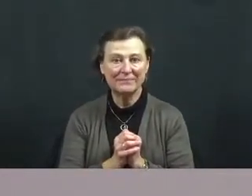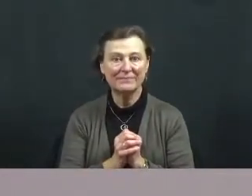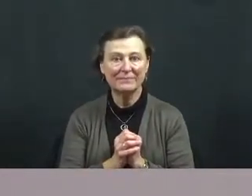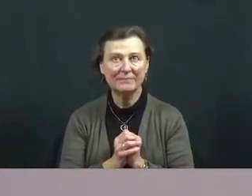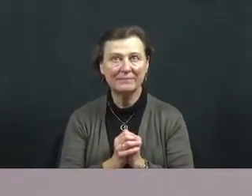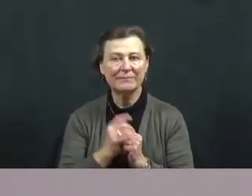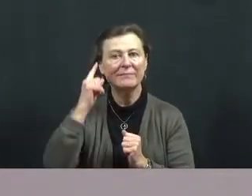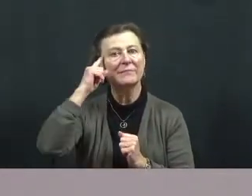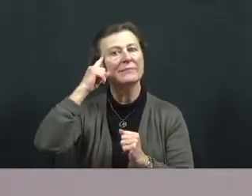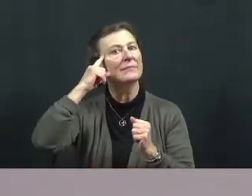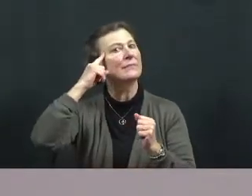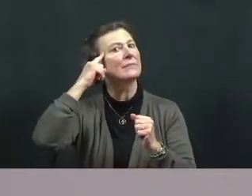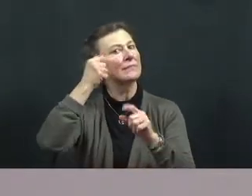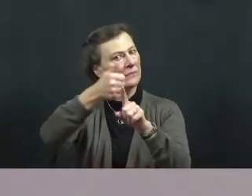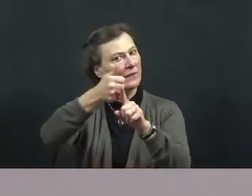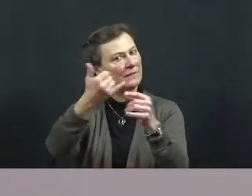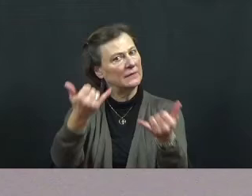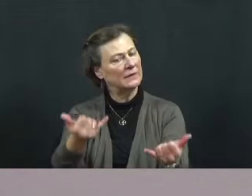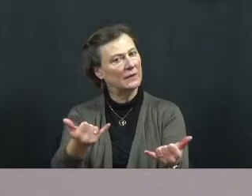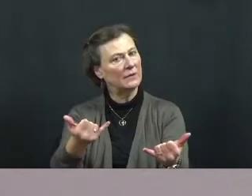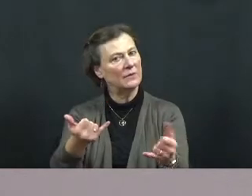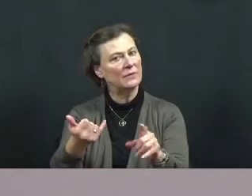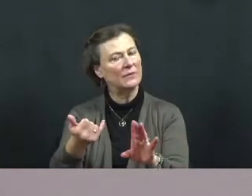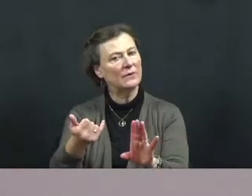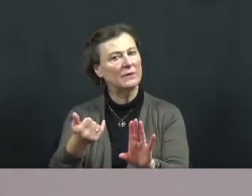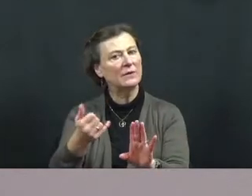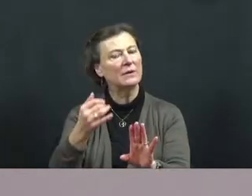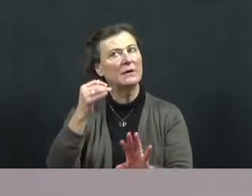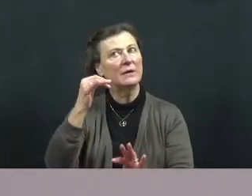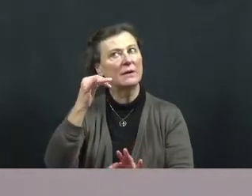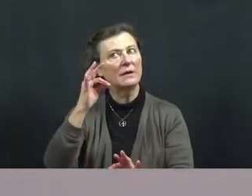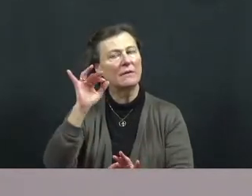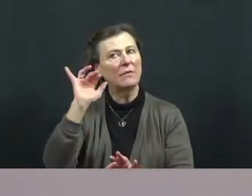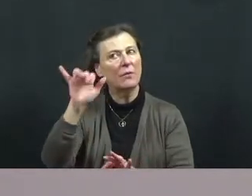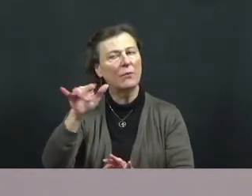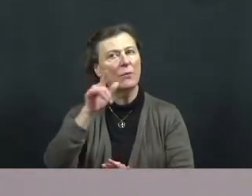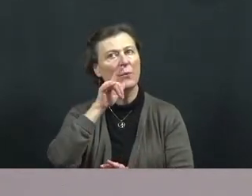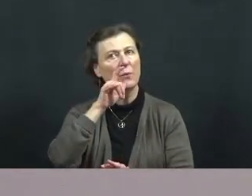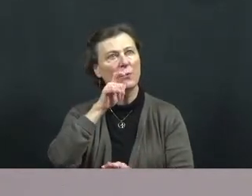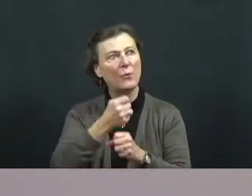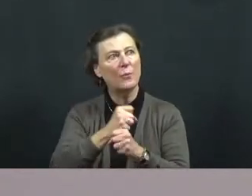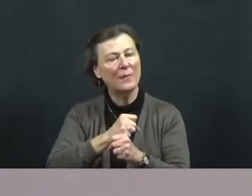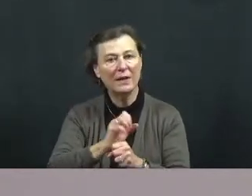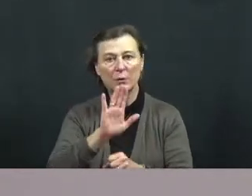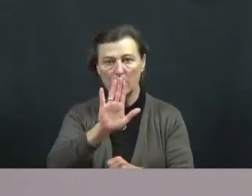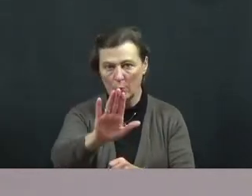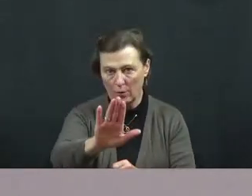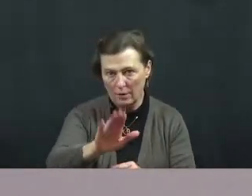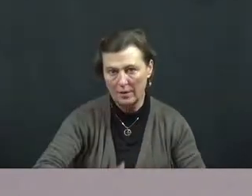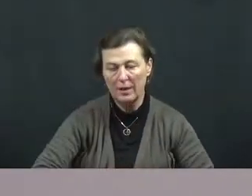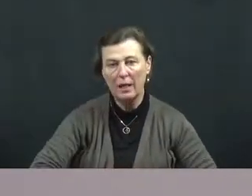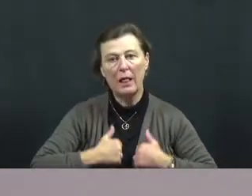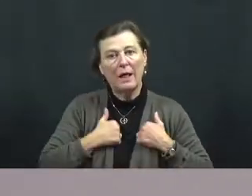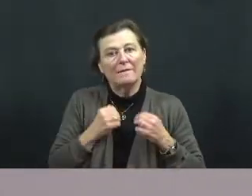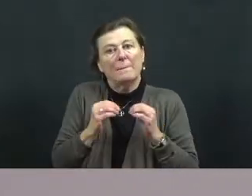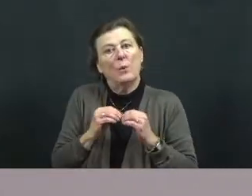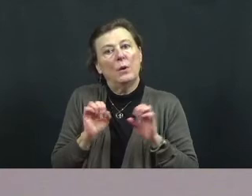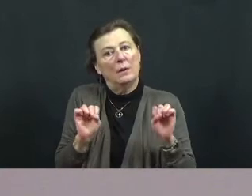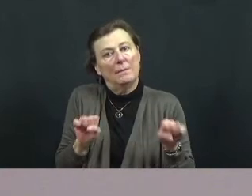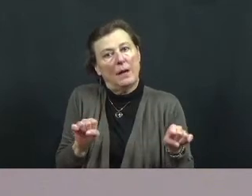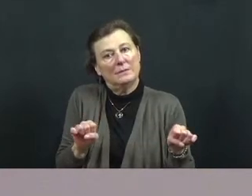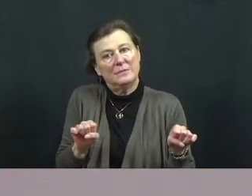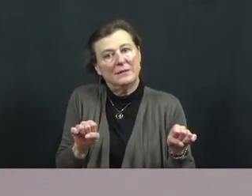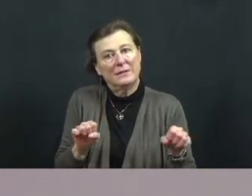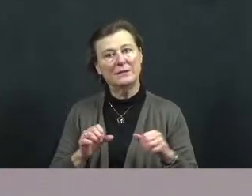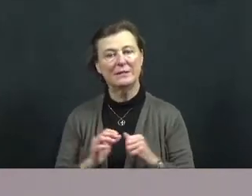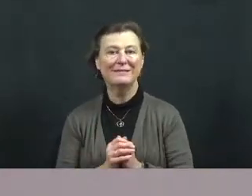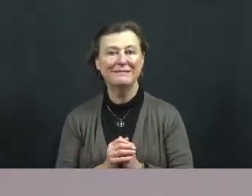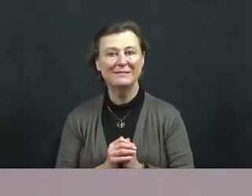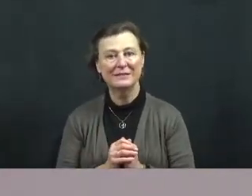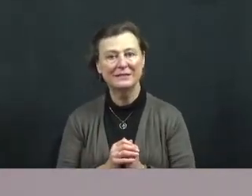Think now, of those who make your life possible.